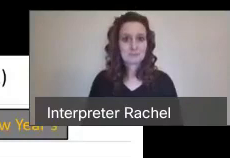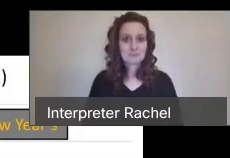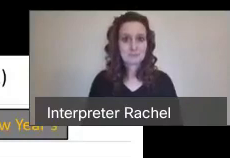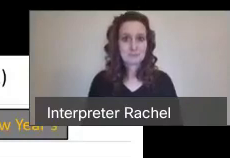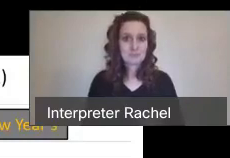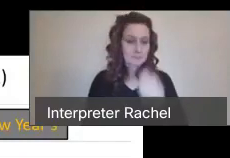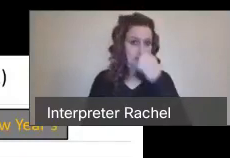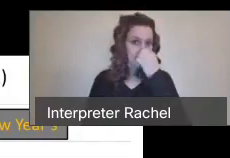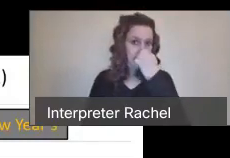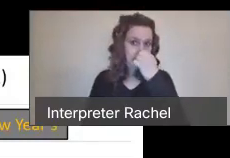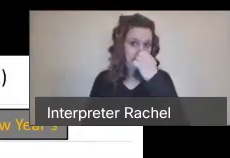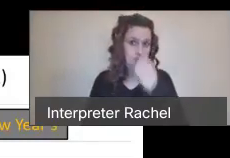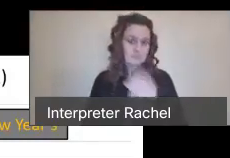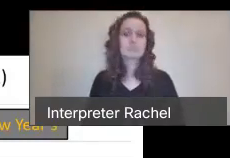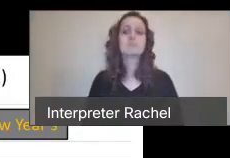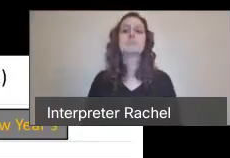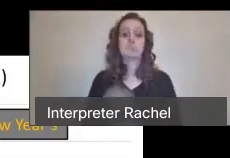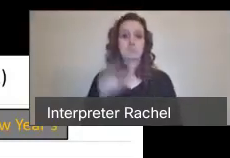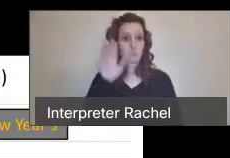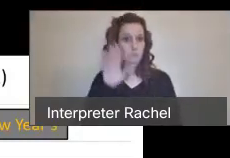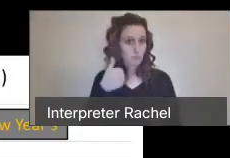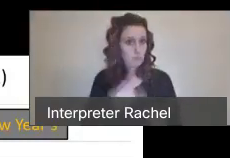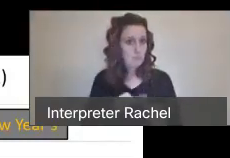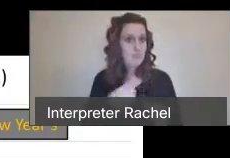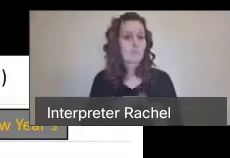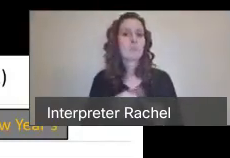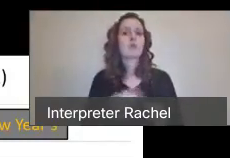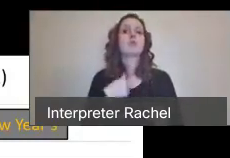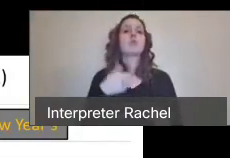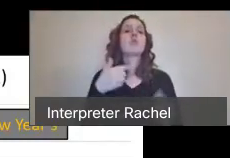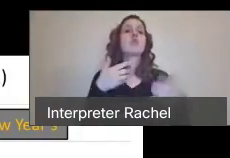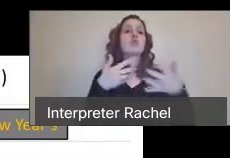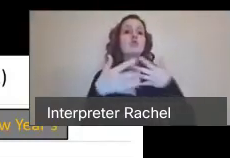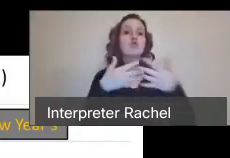So as a reminder, the grey bars are the number of positive cases on any given day.